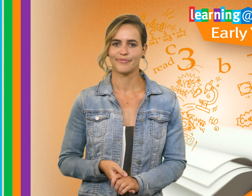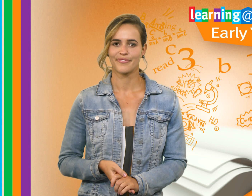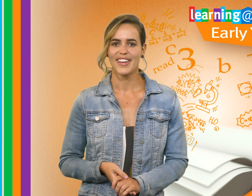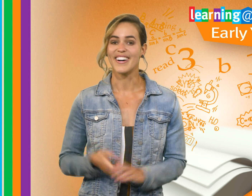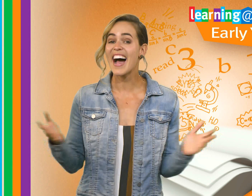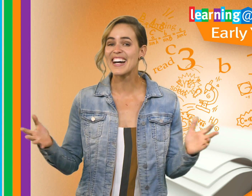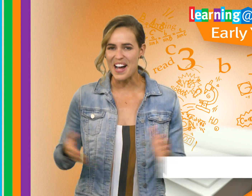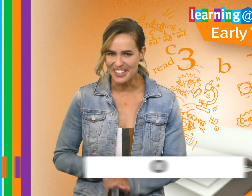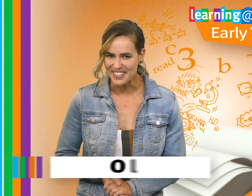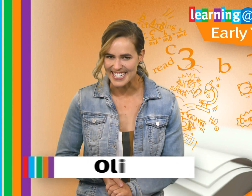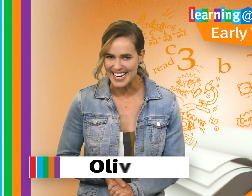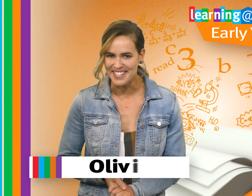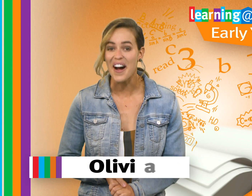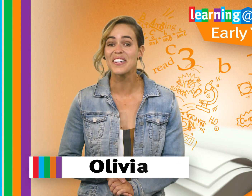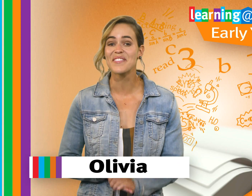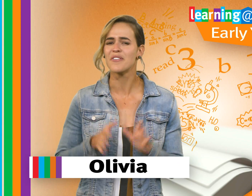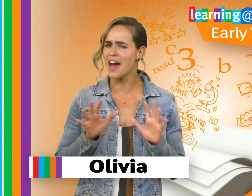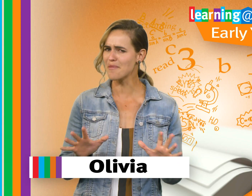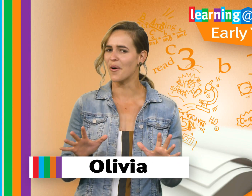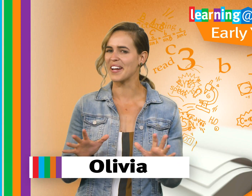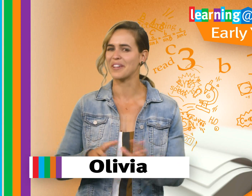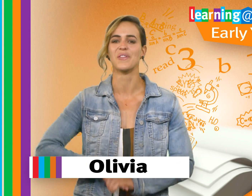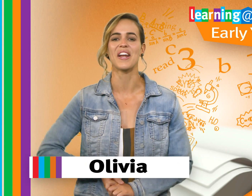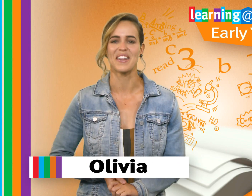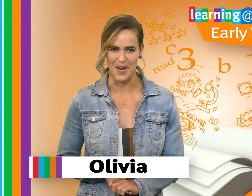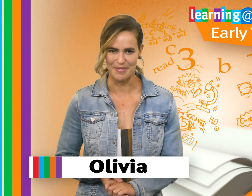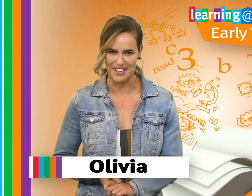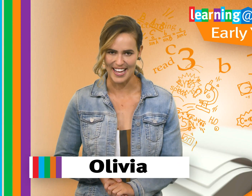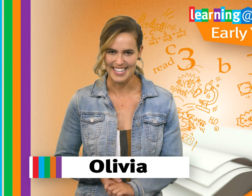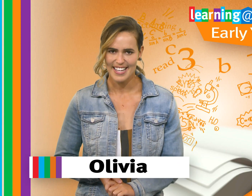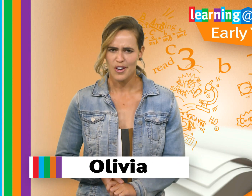Hi, I'm Olivia Dean, and welcome to another morning with Learning@Home TV.